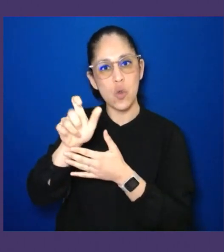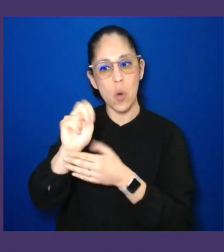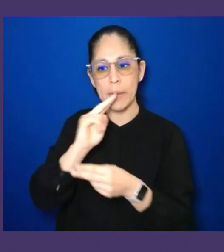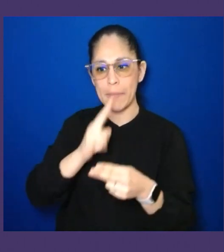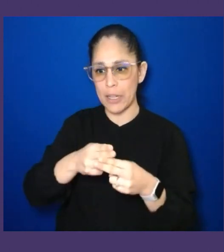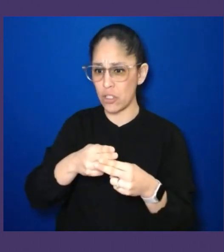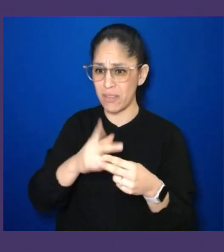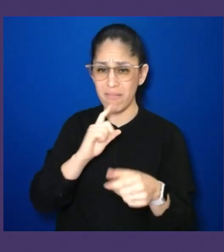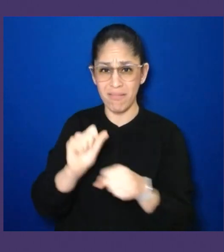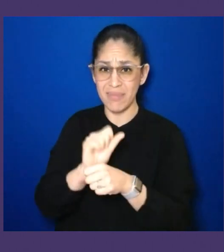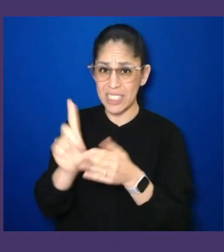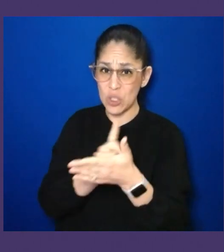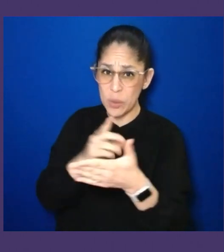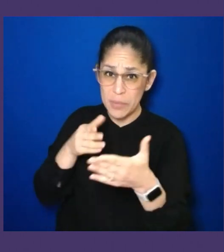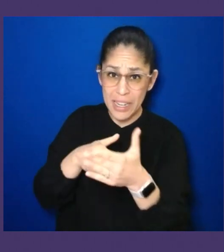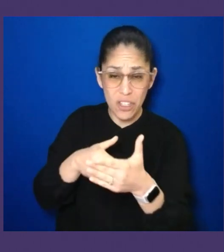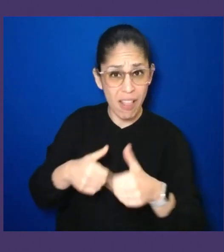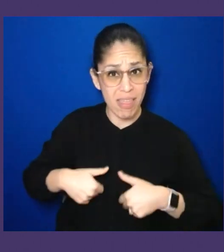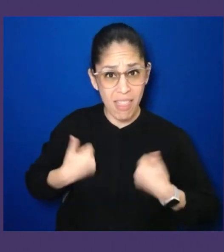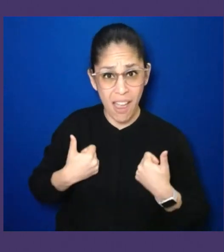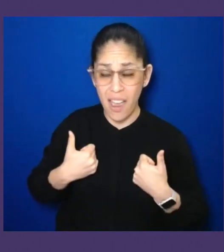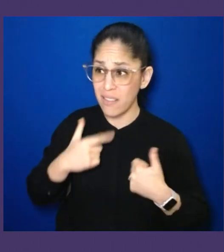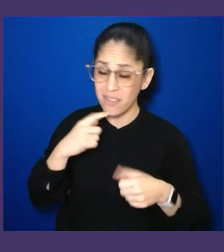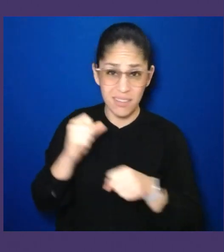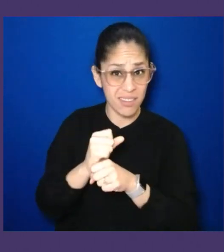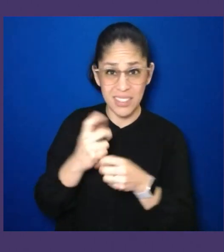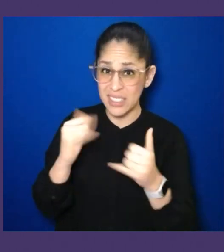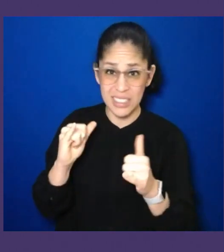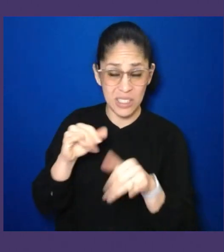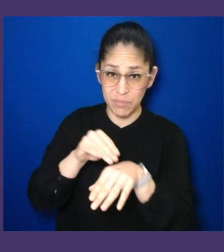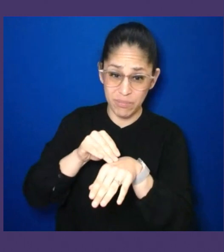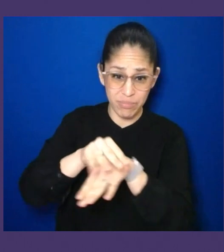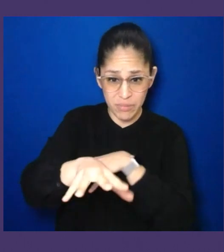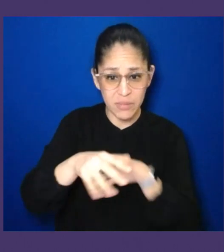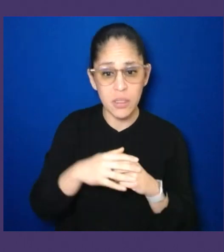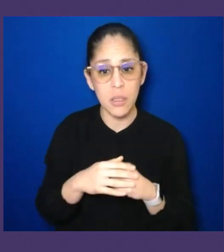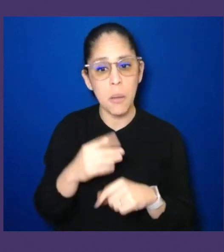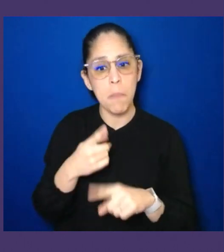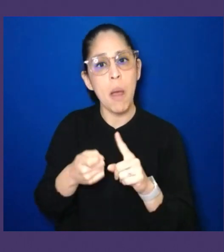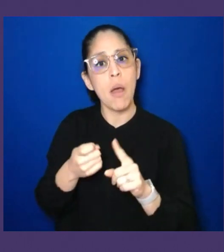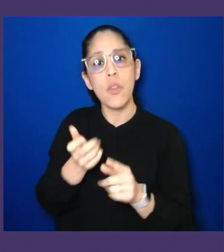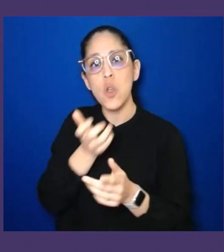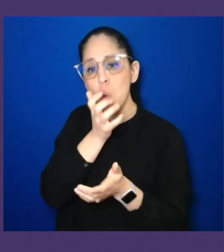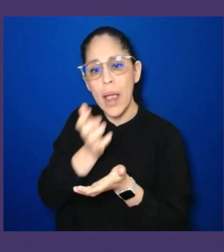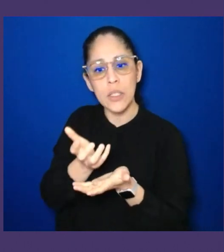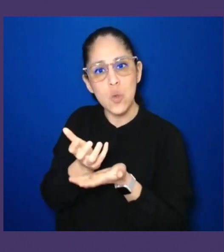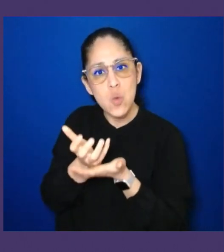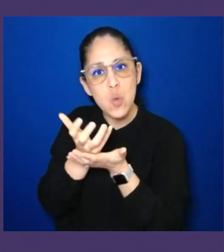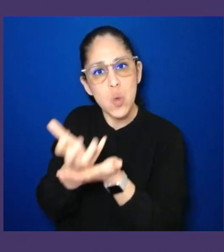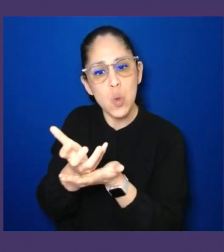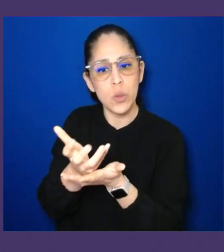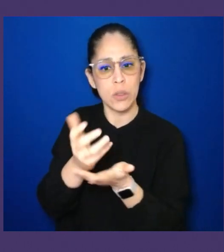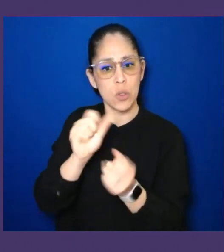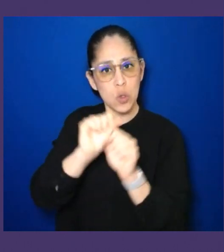both the grassroots, social movement perspective from the disability community and the political organizing for